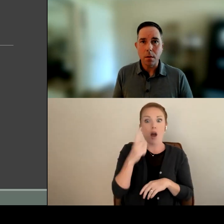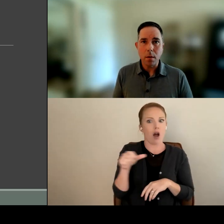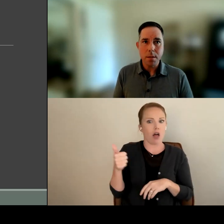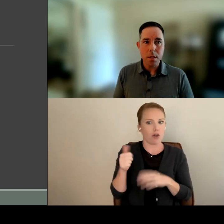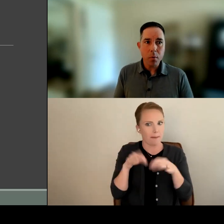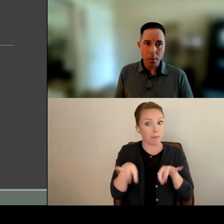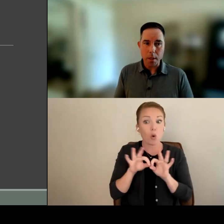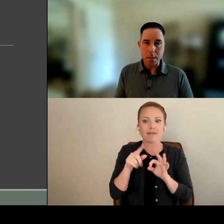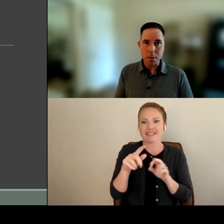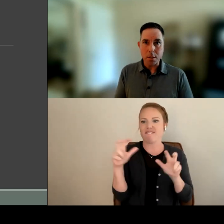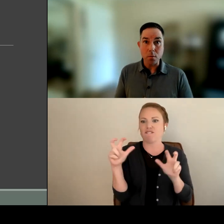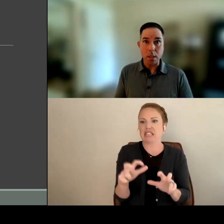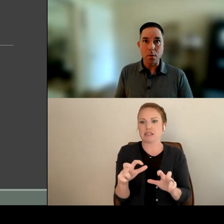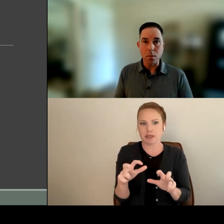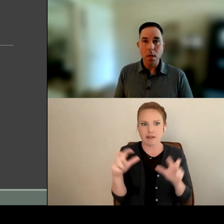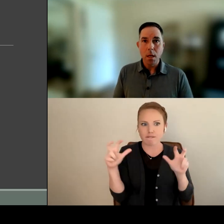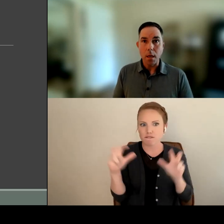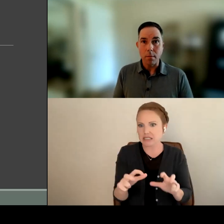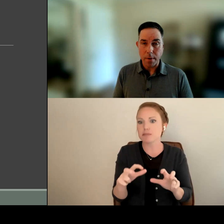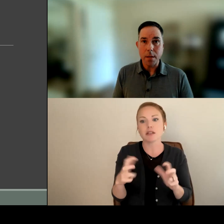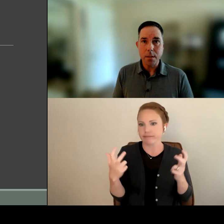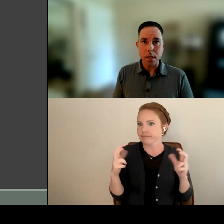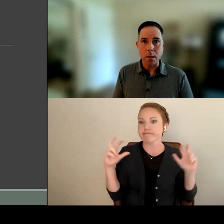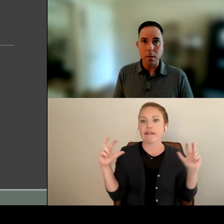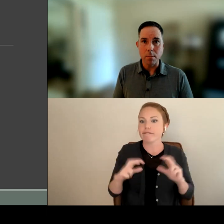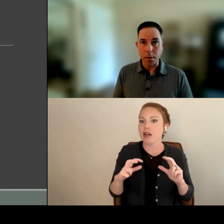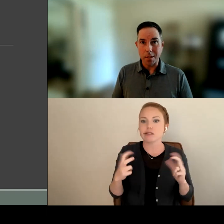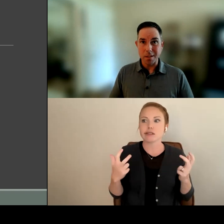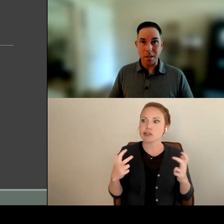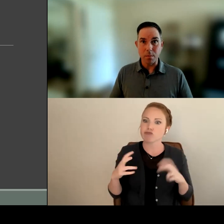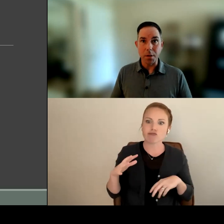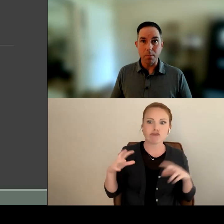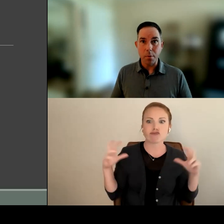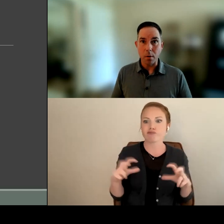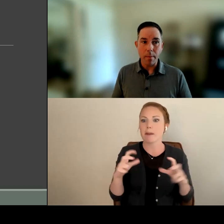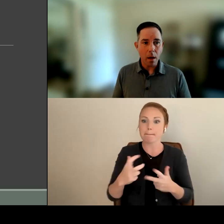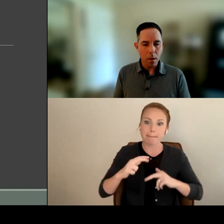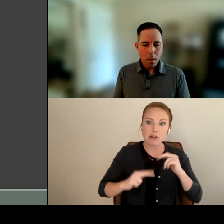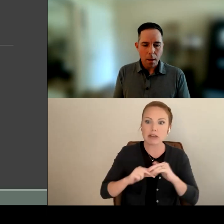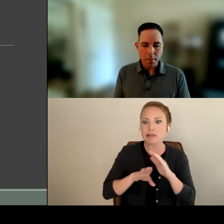At some point organizations do need to invest in building this accessibility program out.